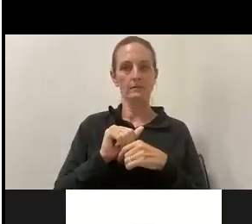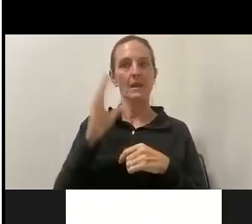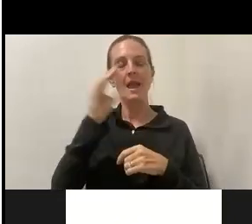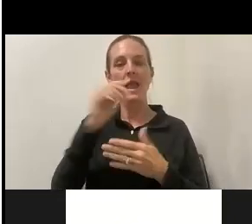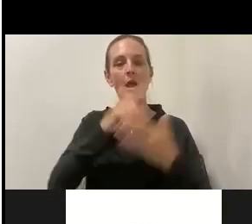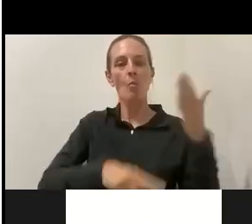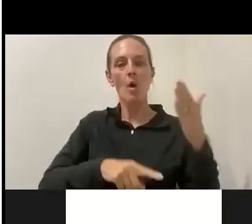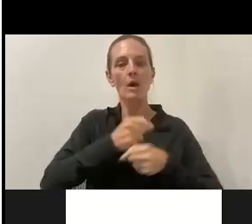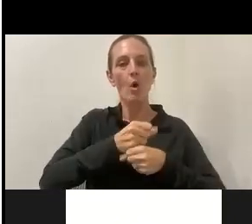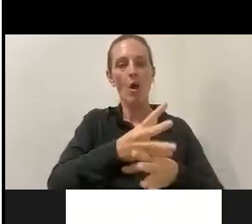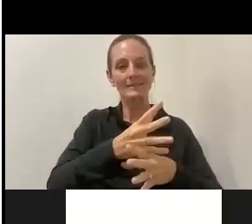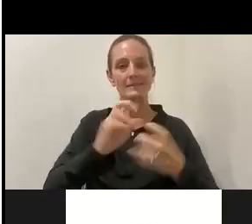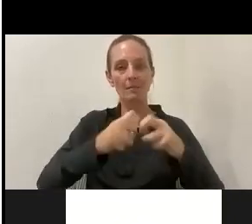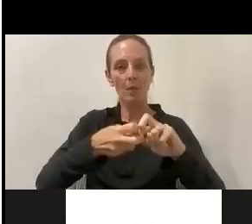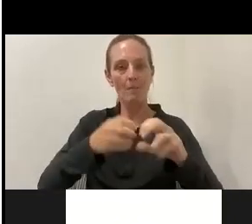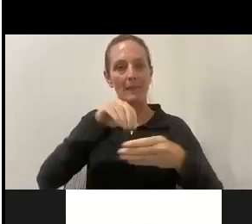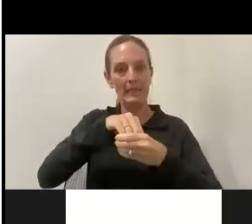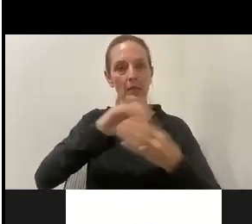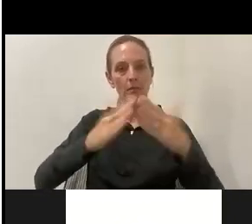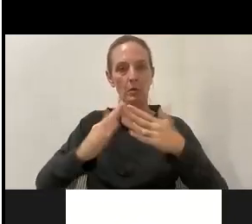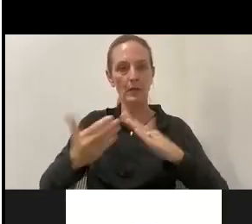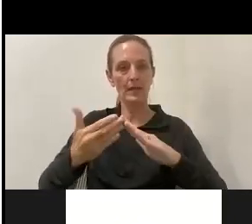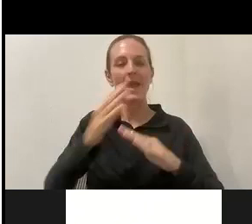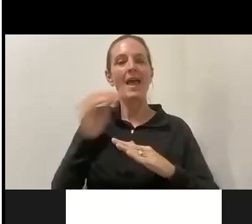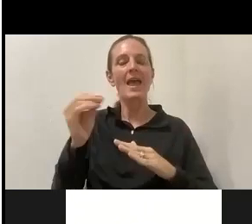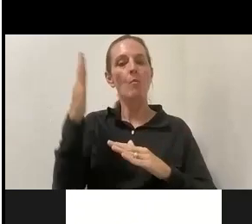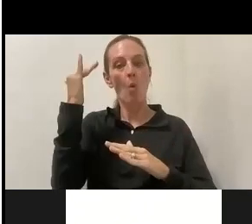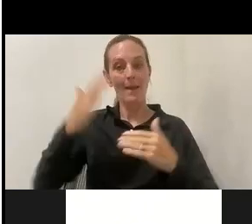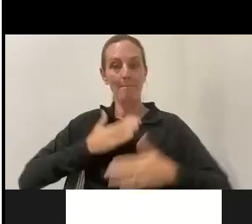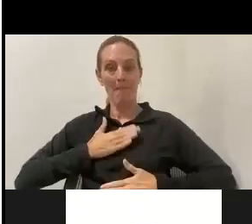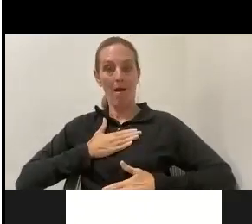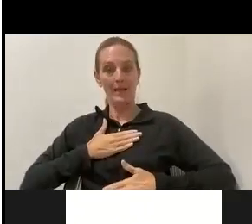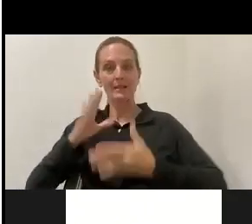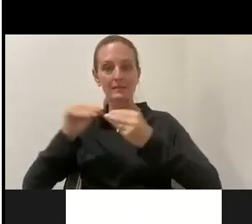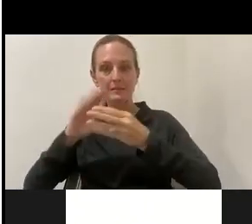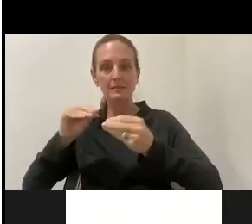community. And then why your solution is the solution to the problem. Next bullet.